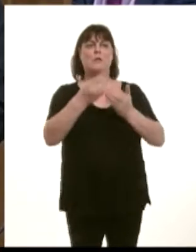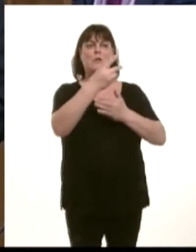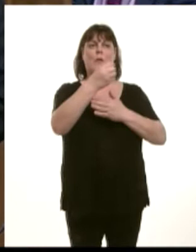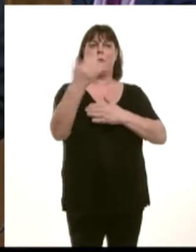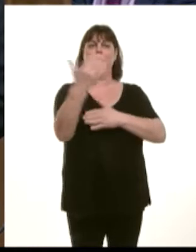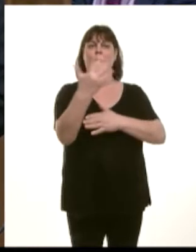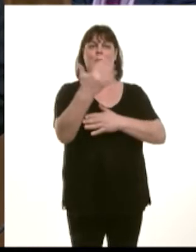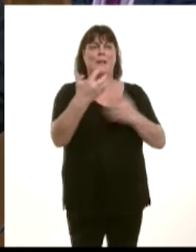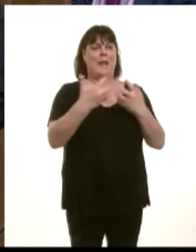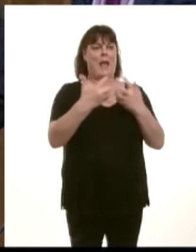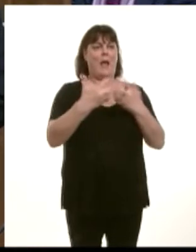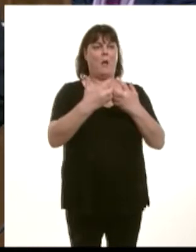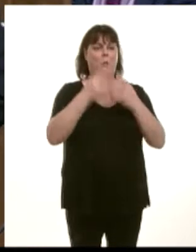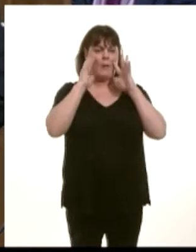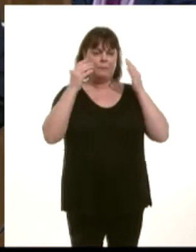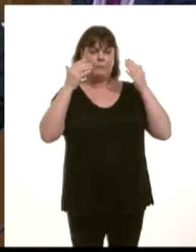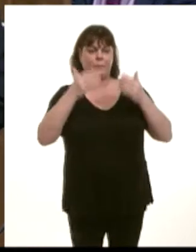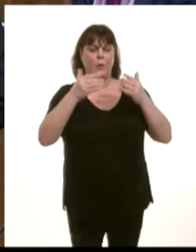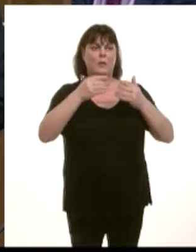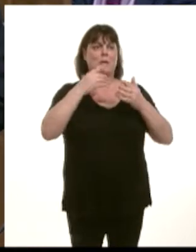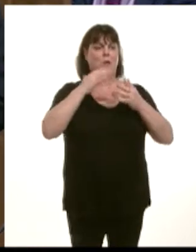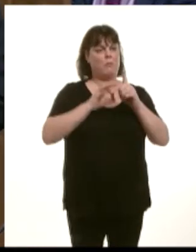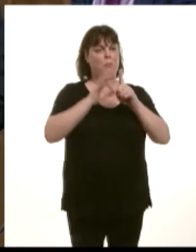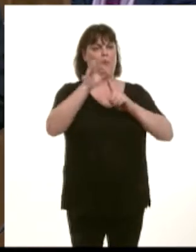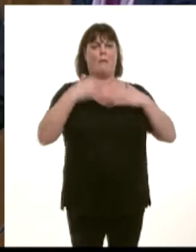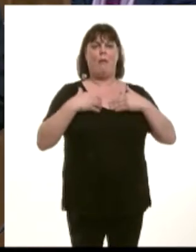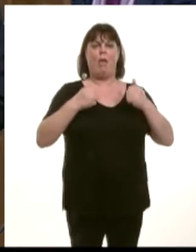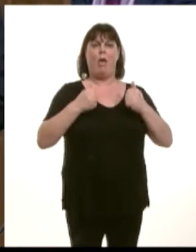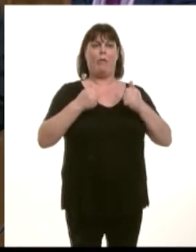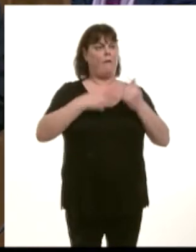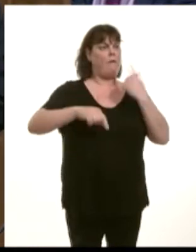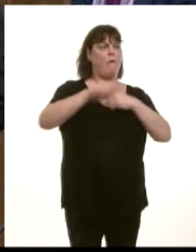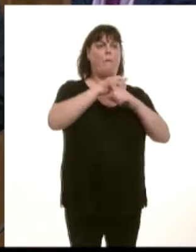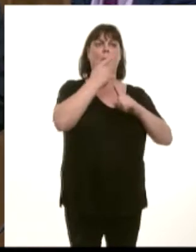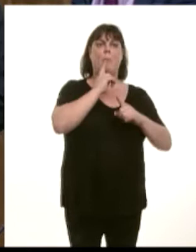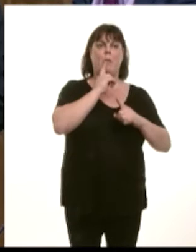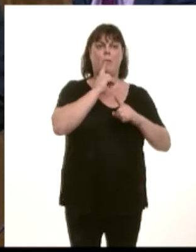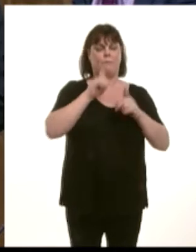the focus on improving population health and wellbeing, to pursue further the prudent healthcare